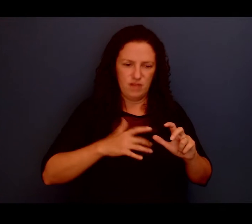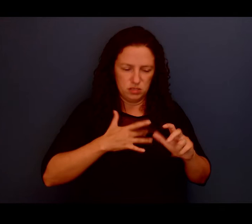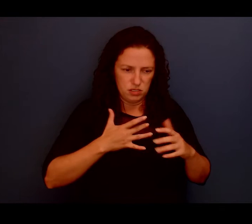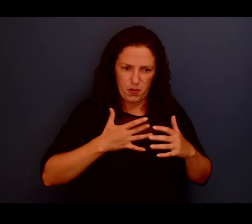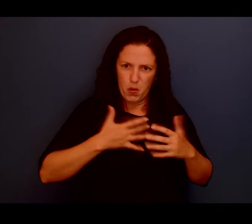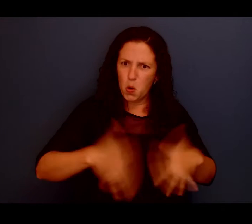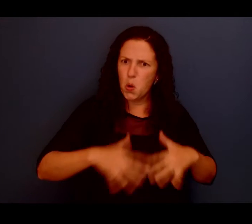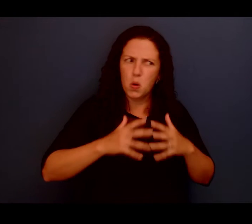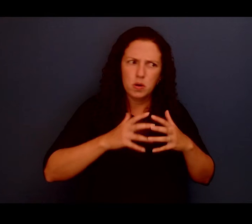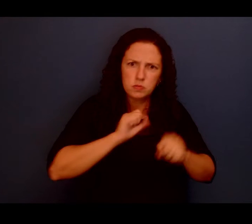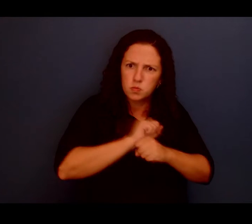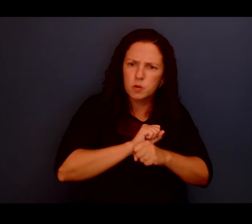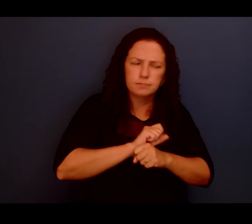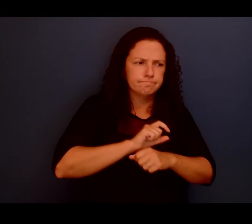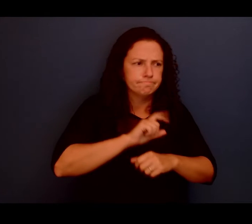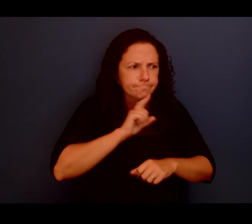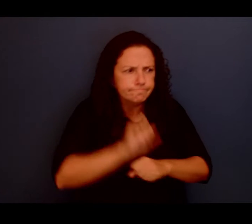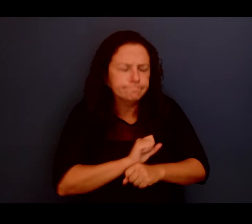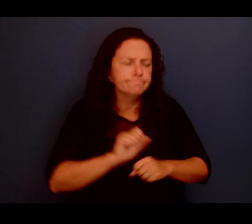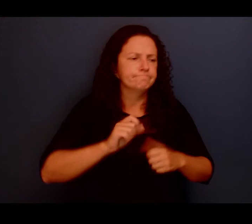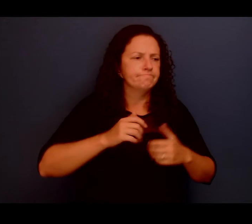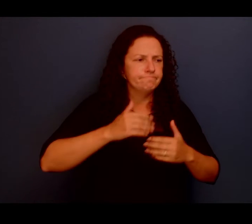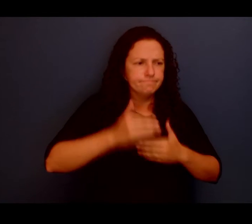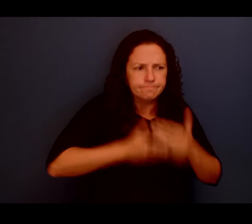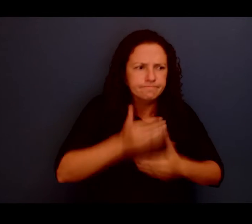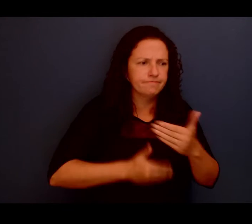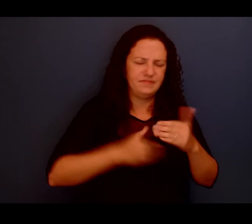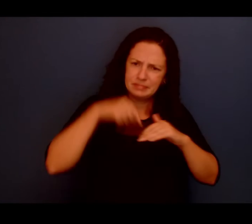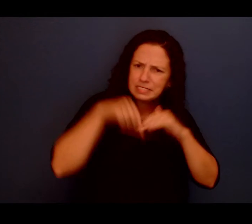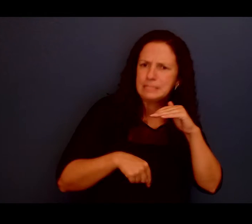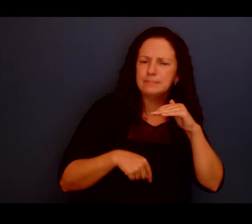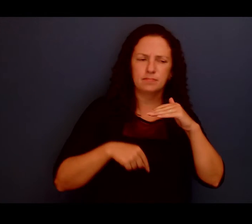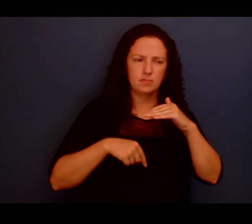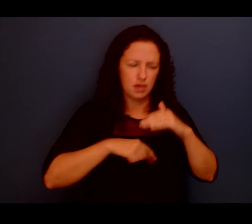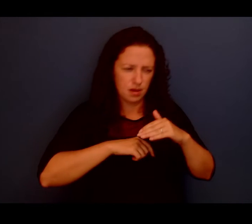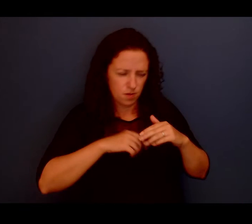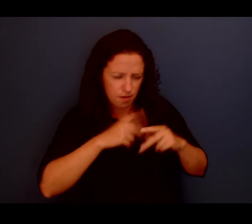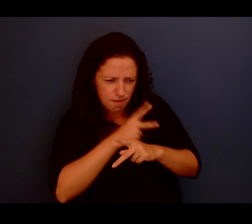there's real traction there there's real meaning there. And we're working together to figure things out